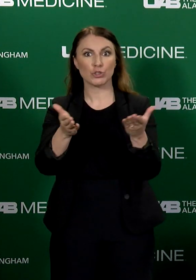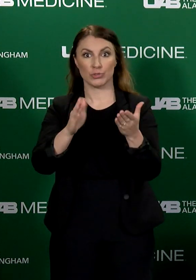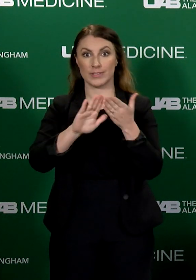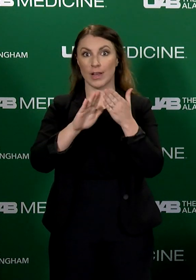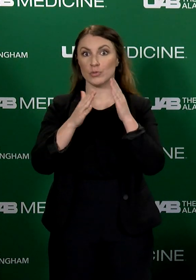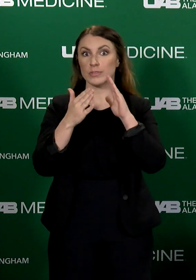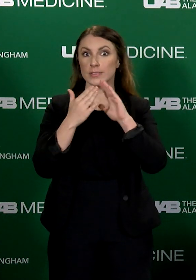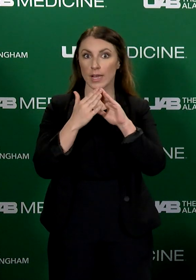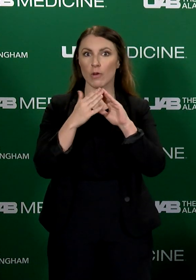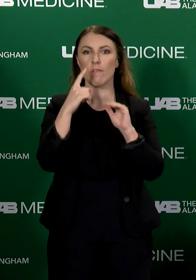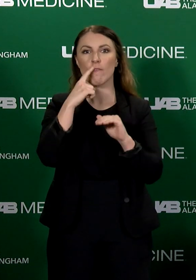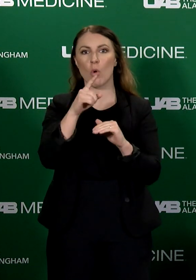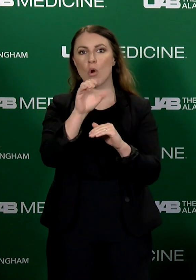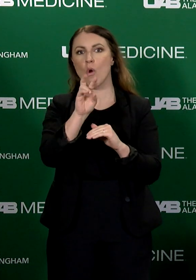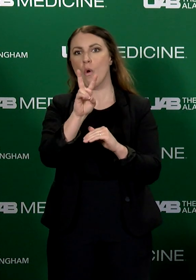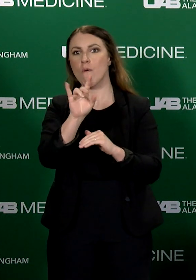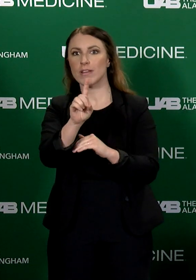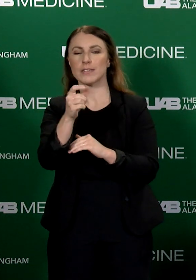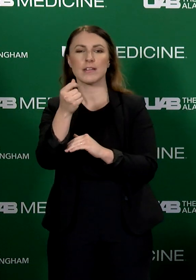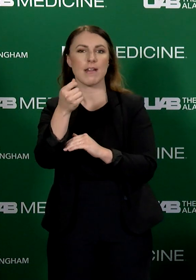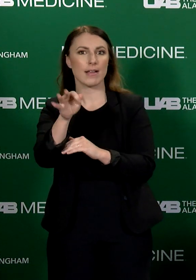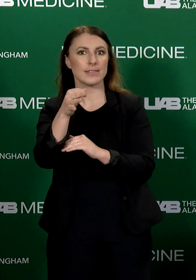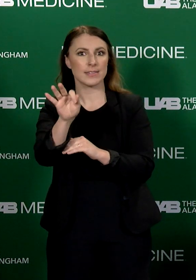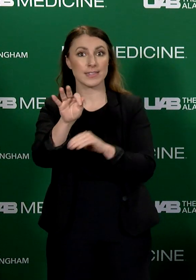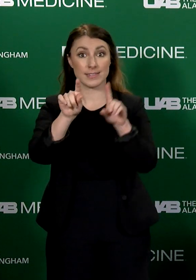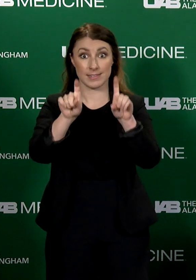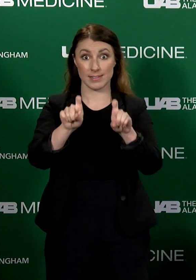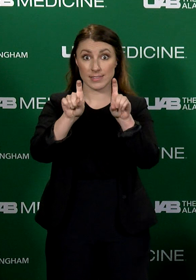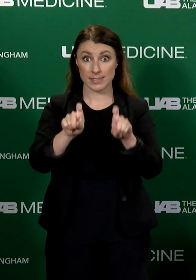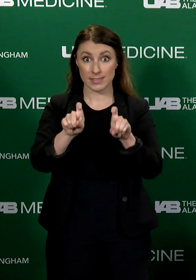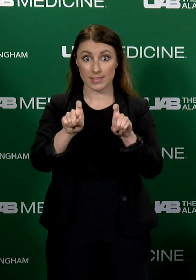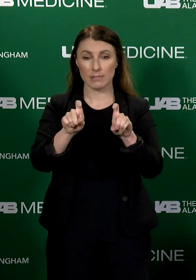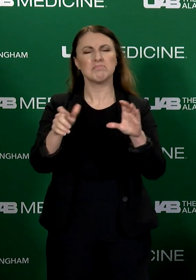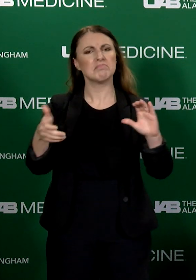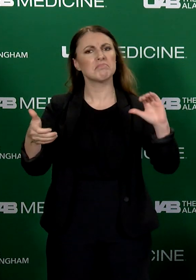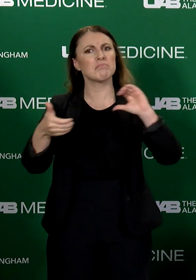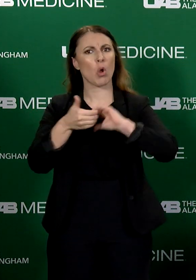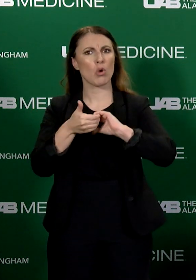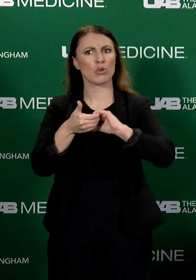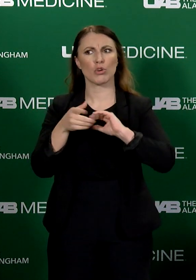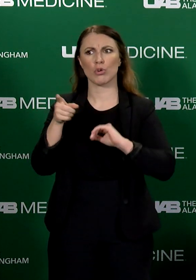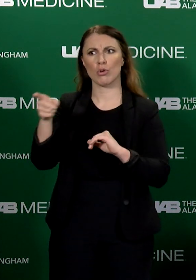our covid-19 testing it's in partnership with healthcare leaders